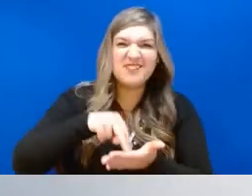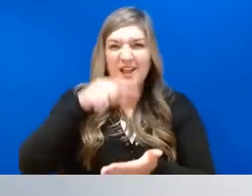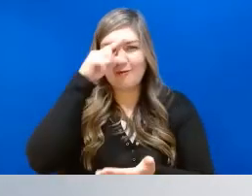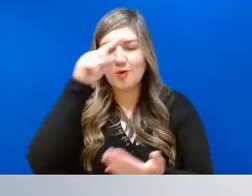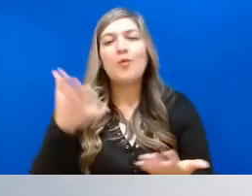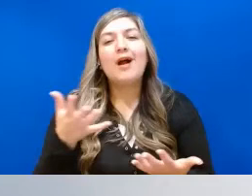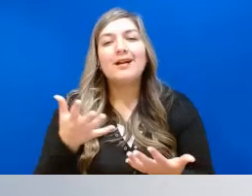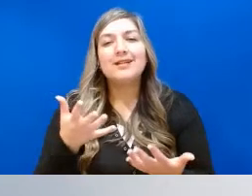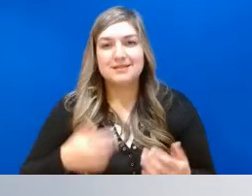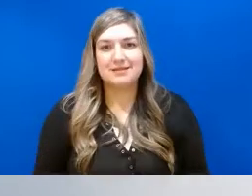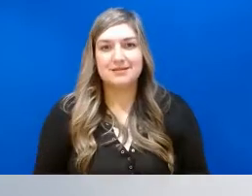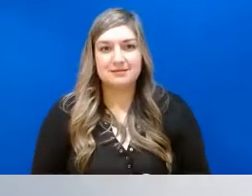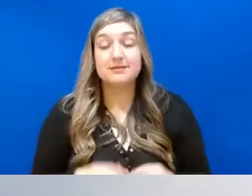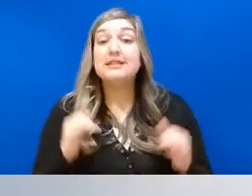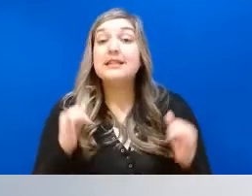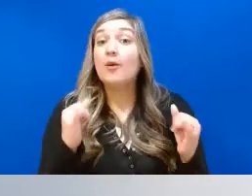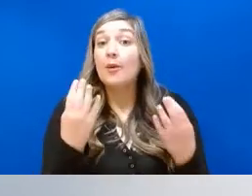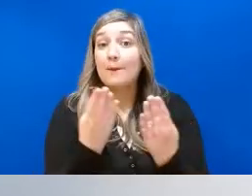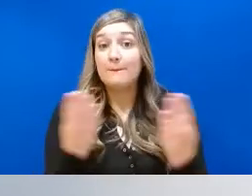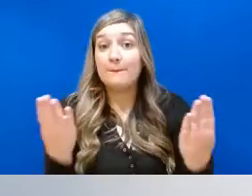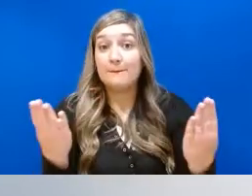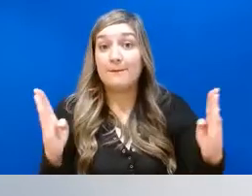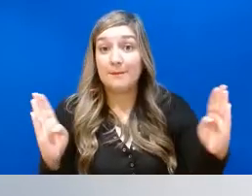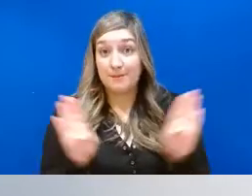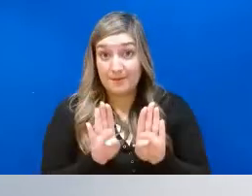So moving on to boundaries, there are different types of boundaries